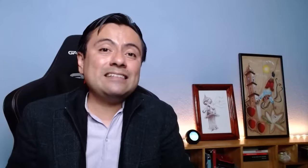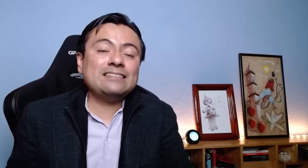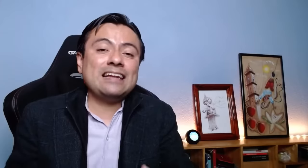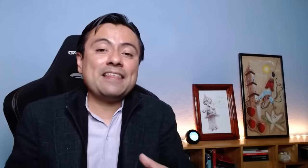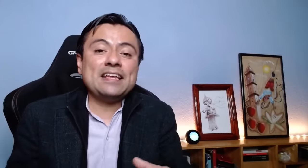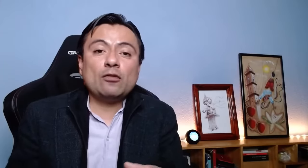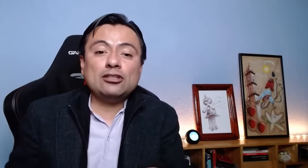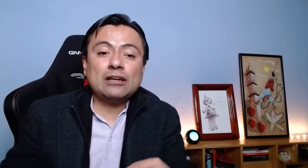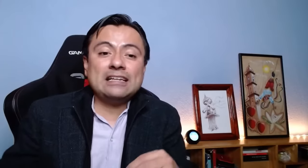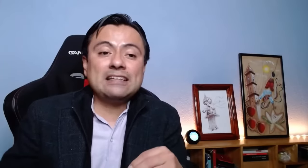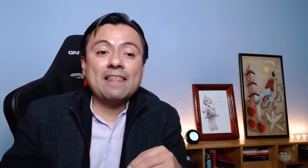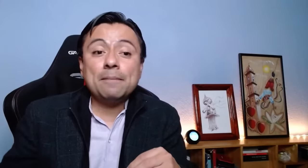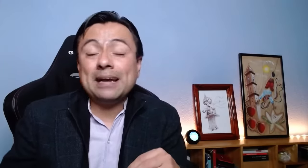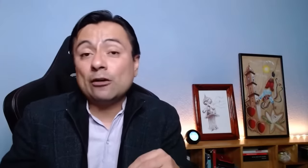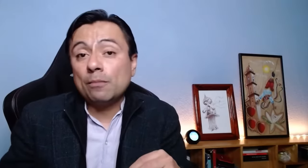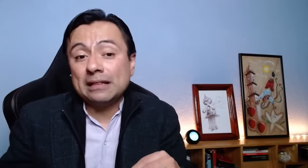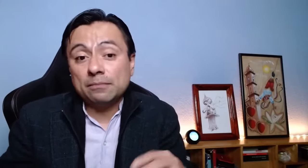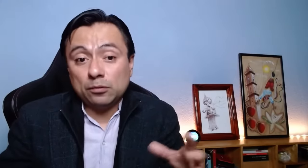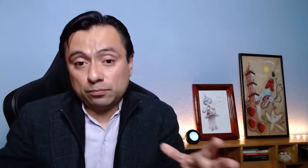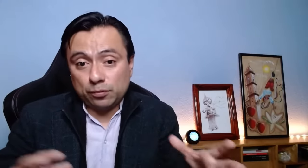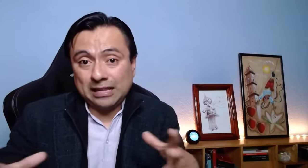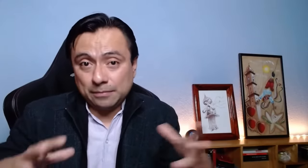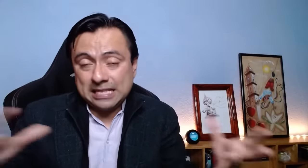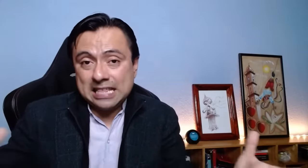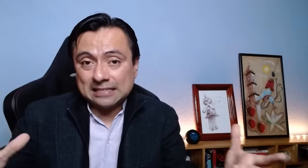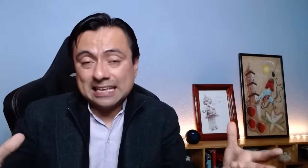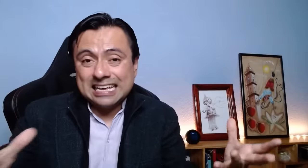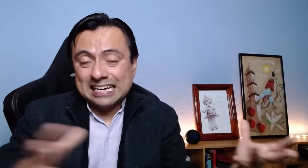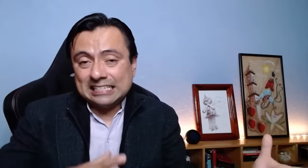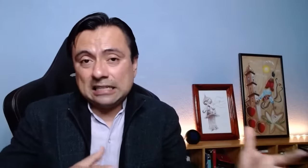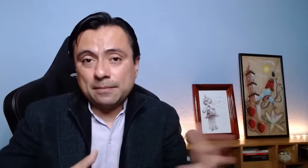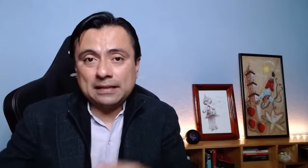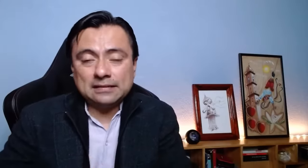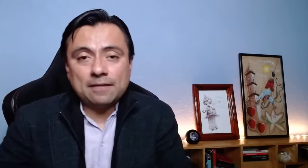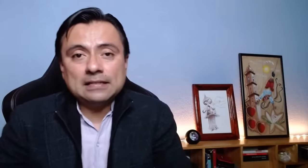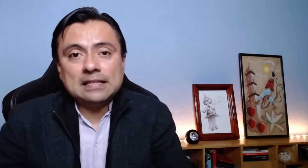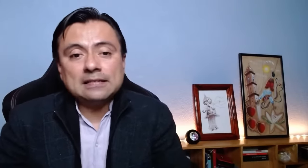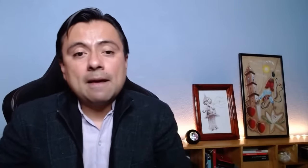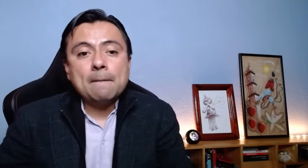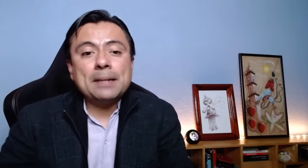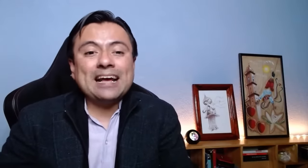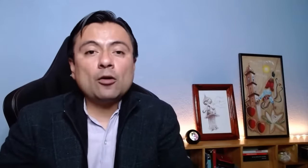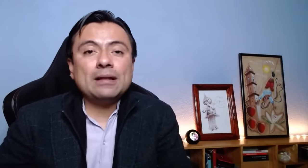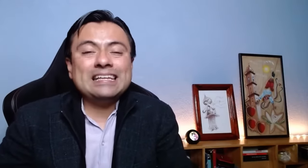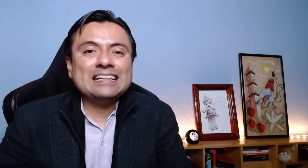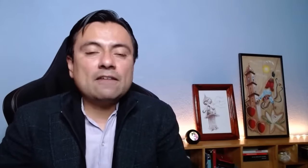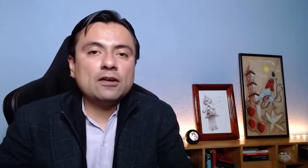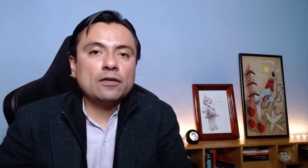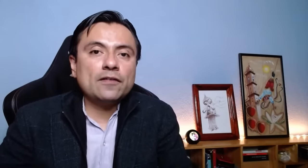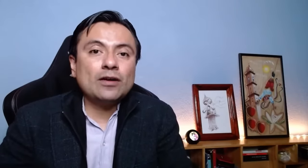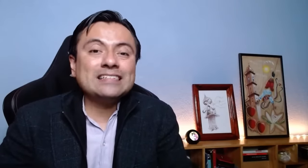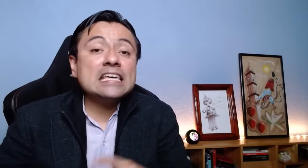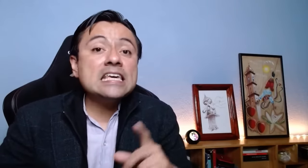attributed this crime to the inconvenience of organized crime for measures recently established for